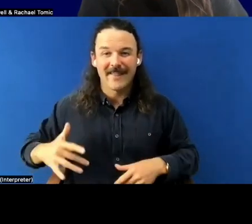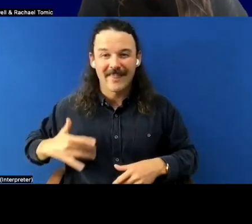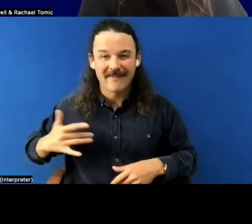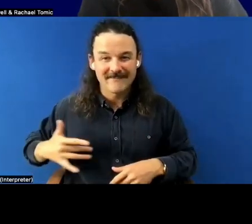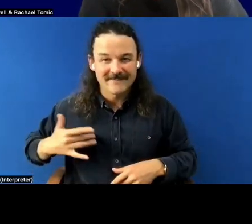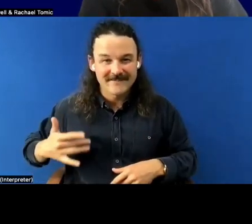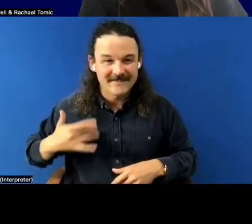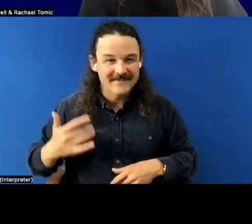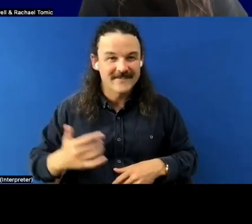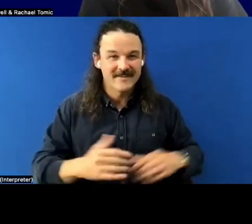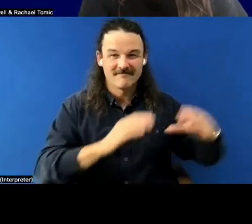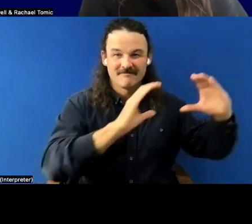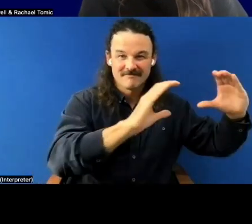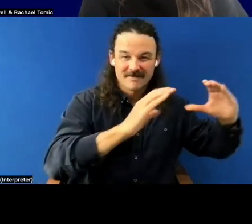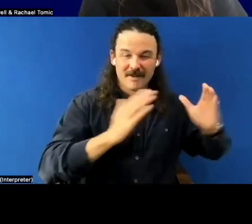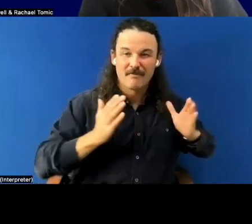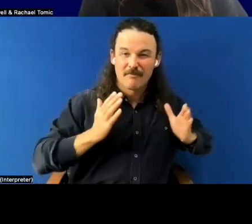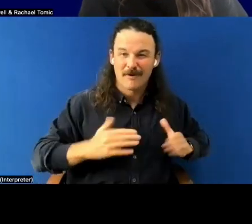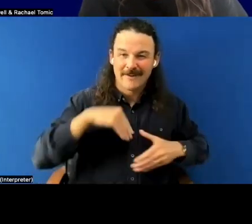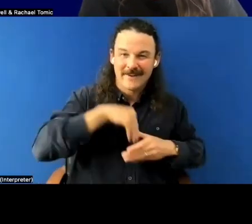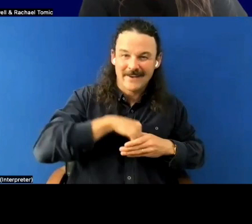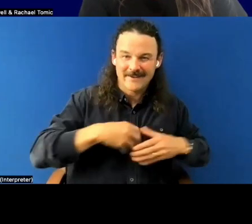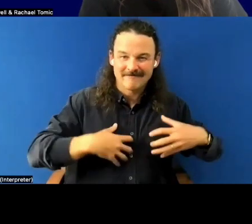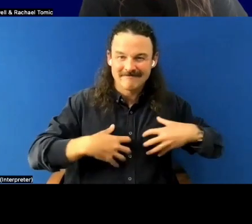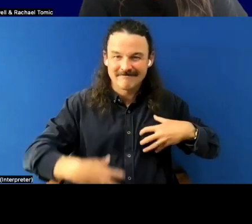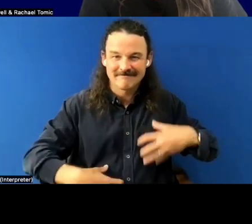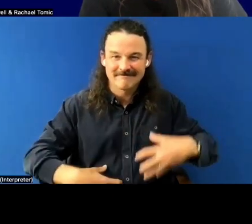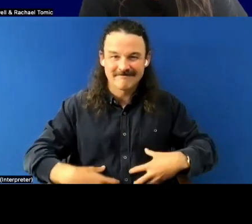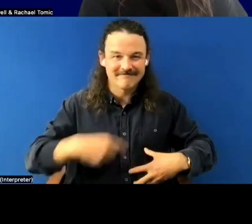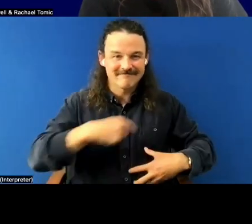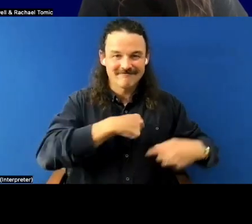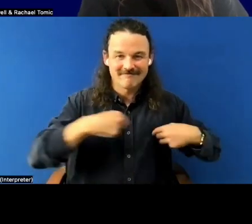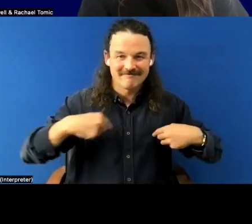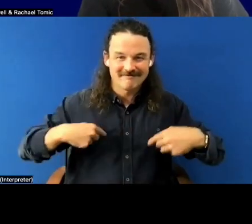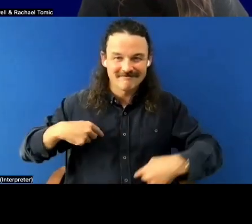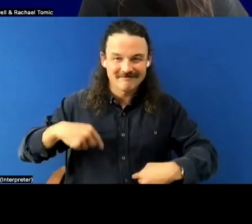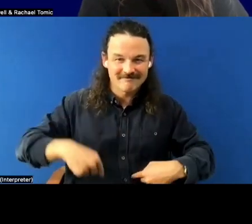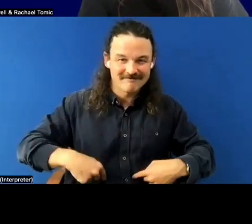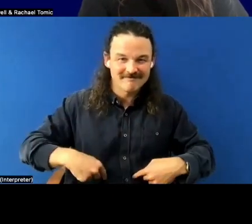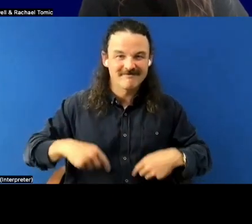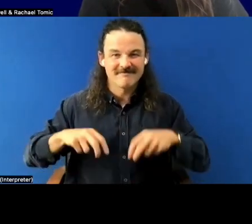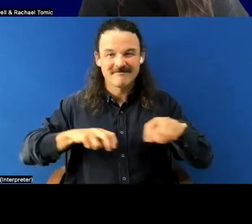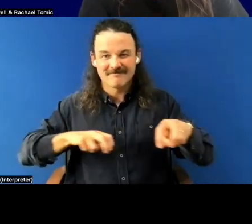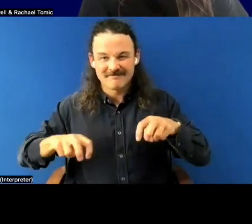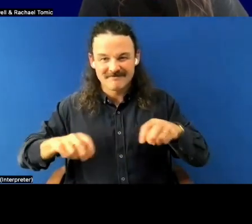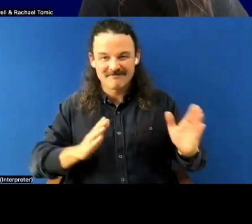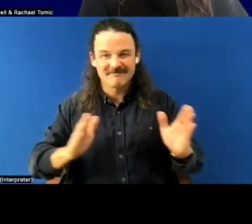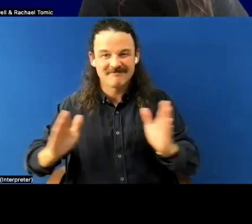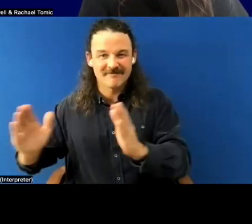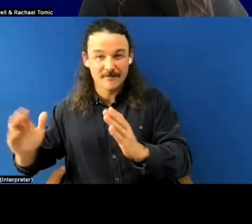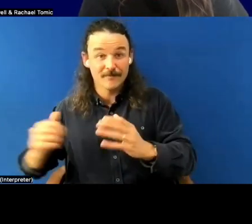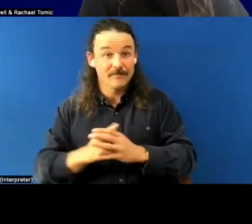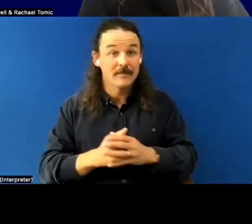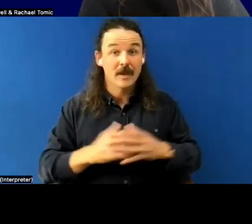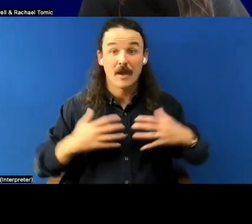impact the child's life and how they function. So, we have our body structure and function,